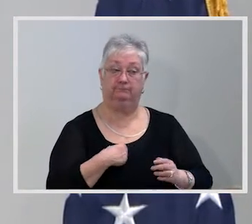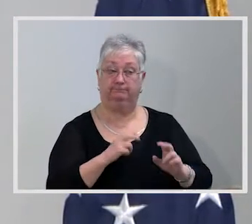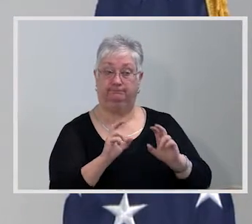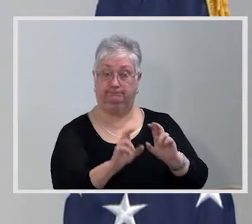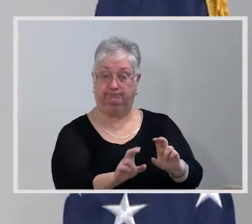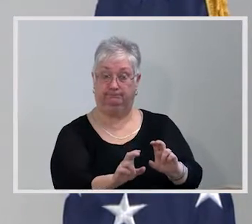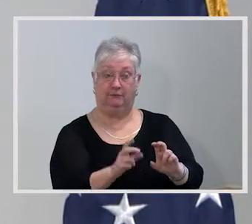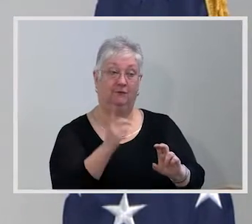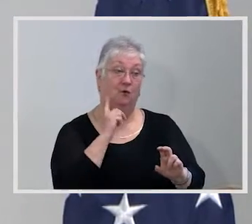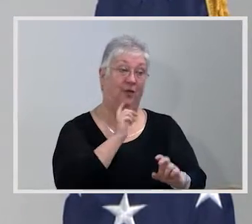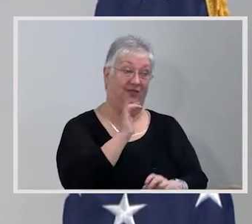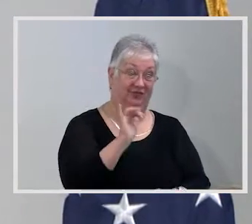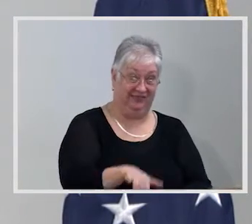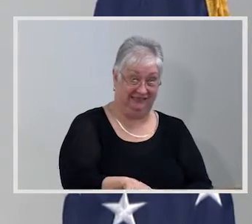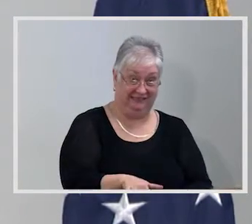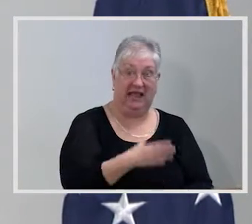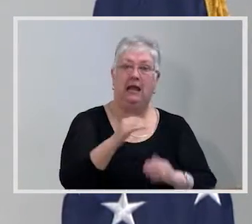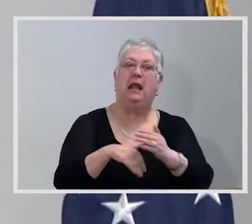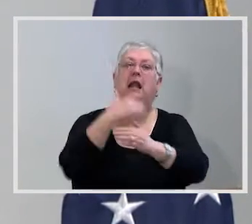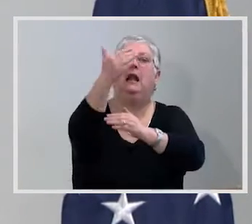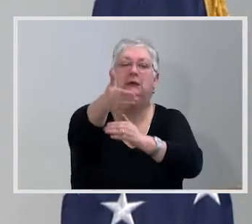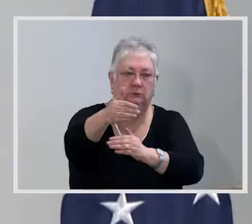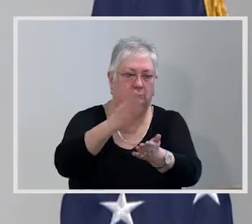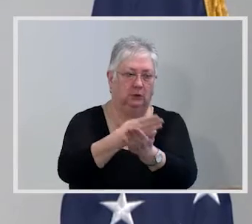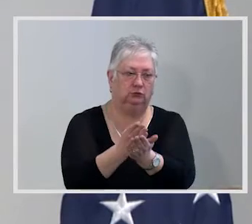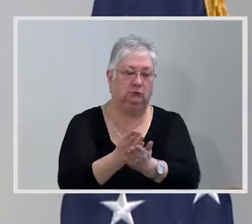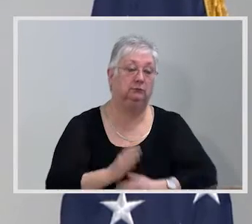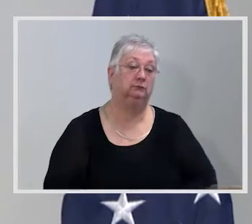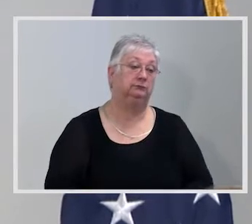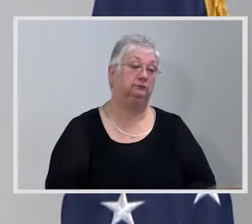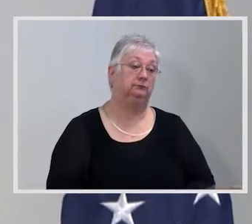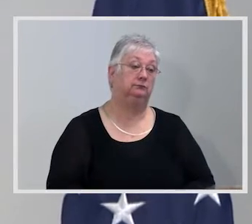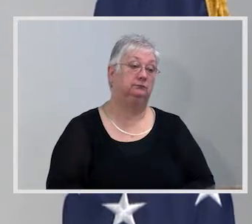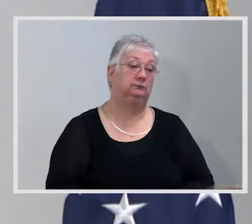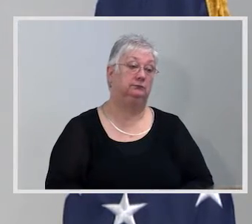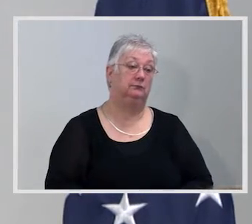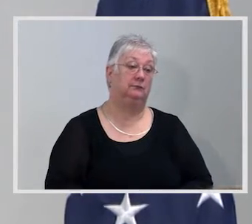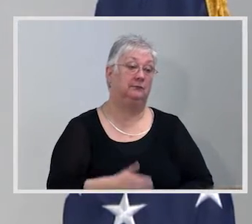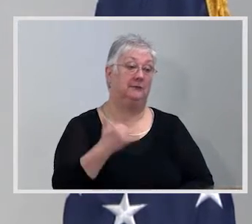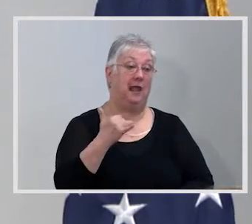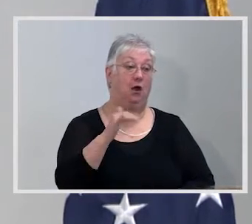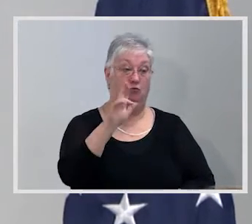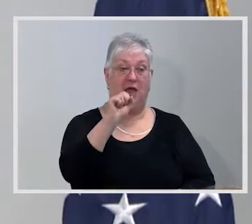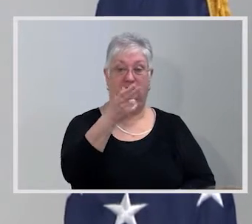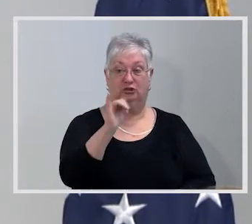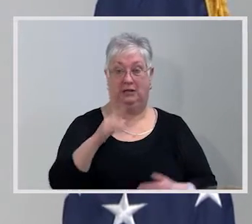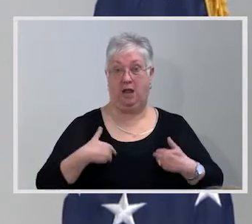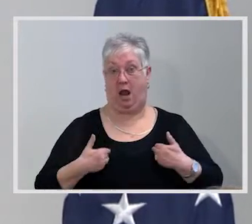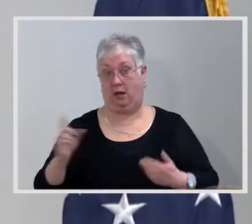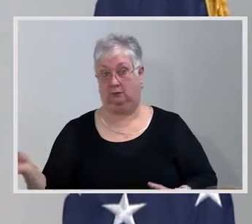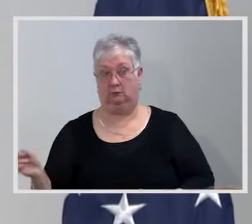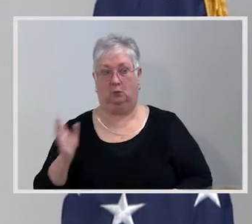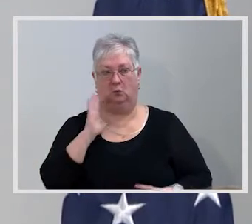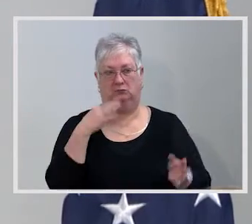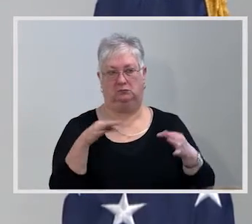CITY ADMINISTRATOR, RASHAD YOUNG AND HE'S GOING TO WALK YOU THROUGH SOME OF THE MORE DETAILS IN EACH OF THESE CATEGORIES OF SPENDING.